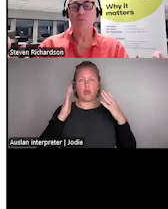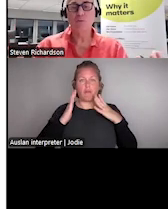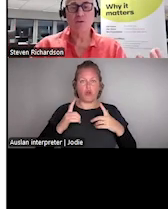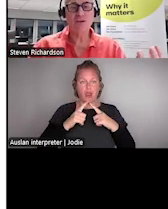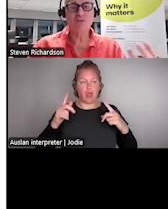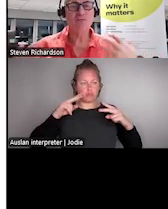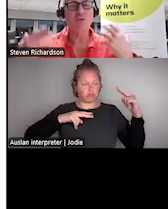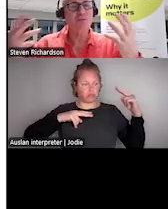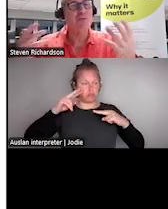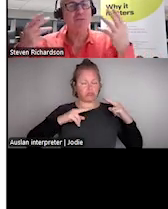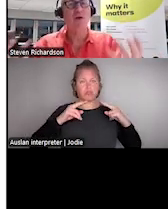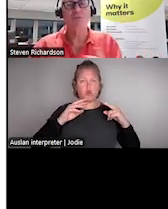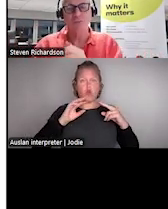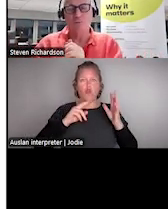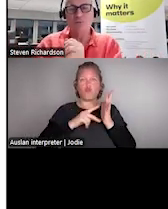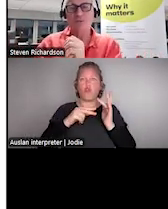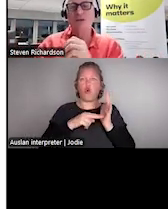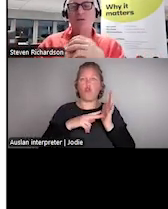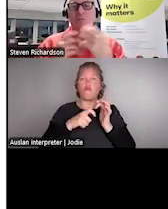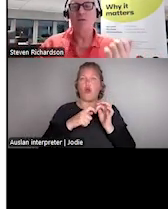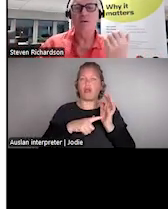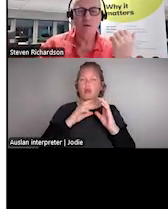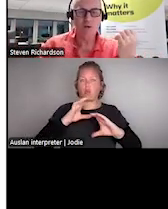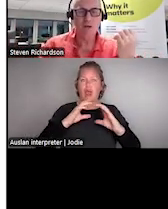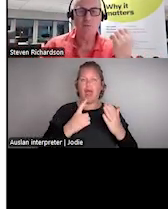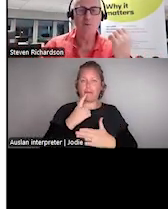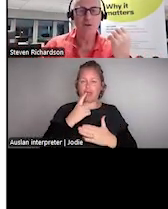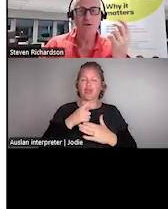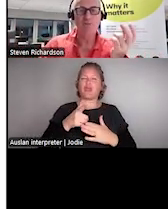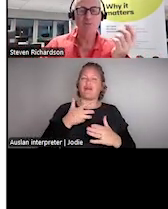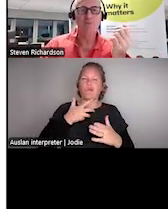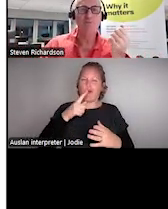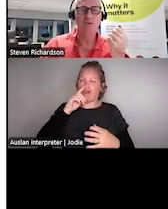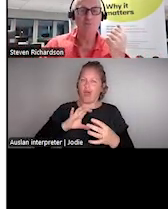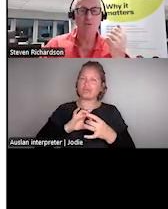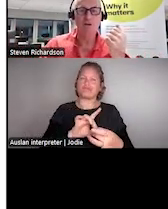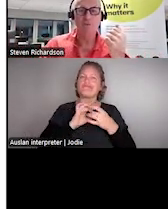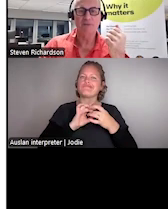communication, lots of things going for us where we can communicate with people. In real life,